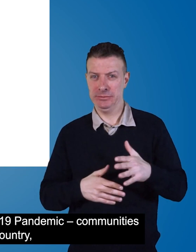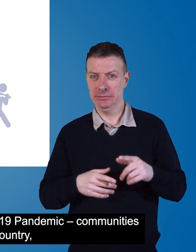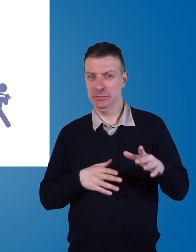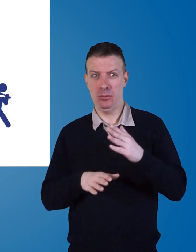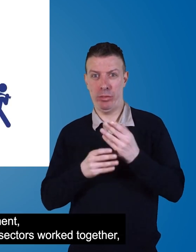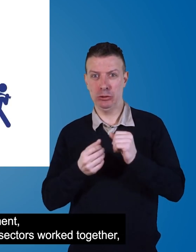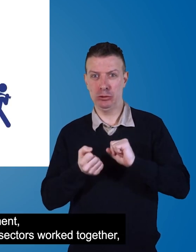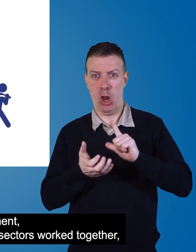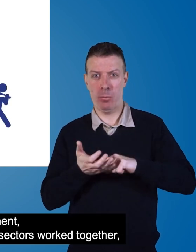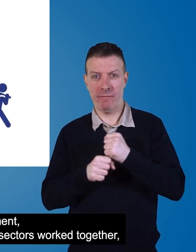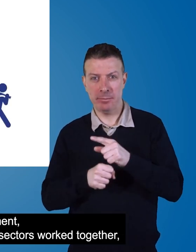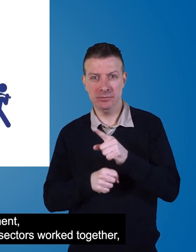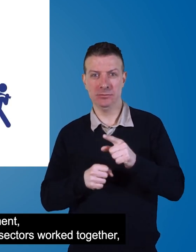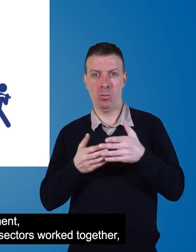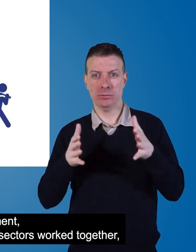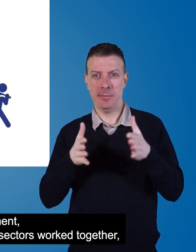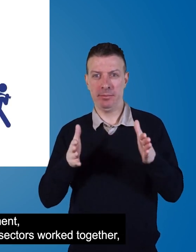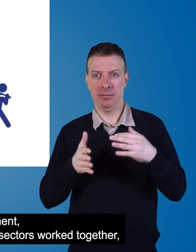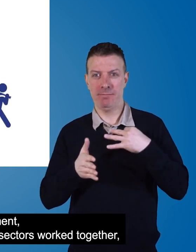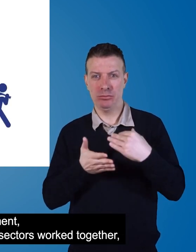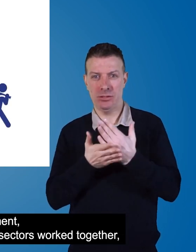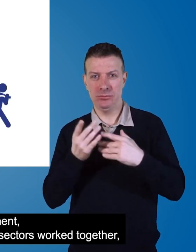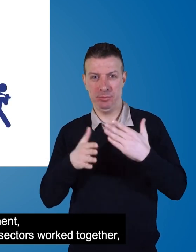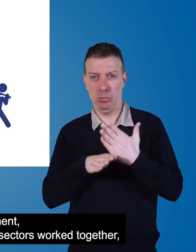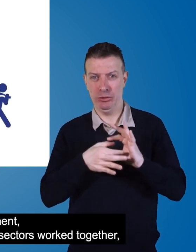country, local government and the wider public and voluntary sectors worked